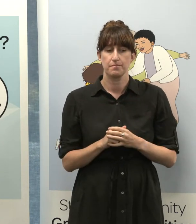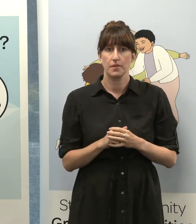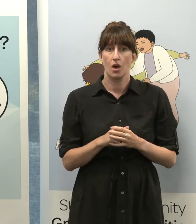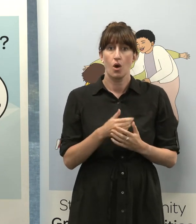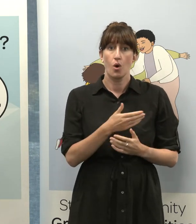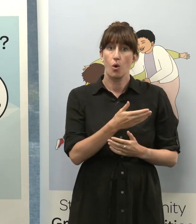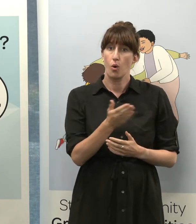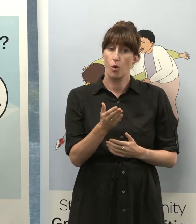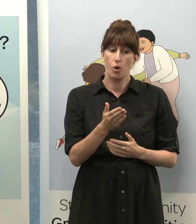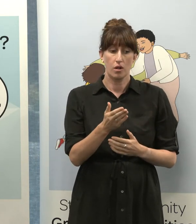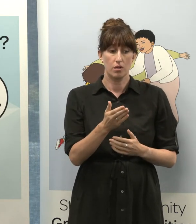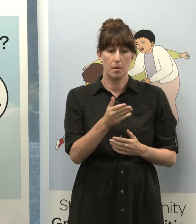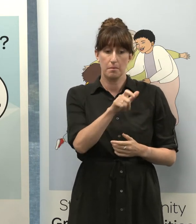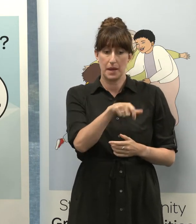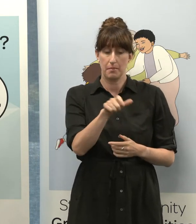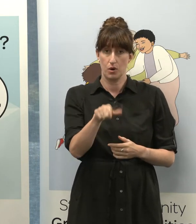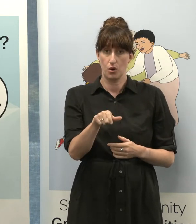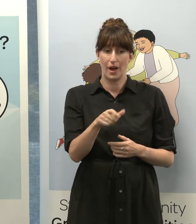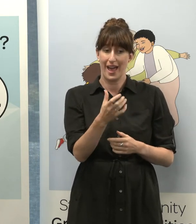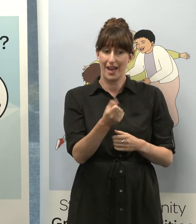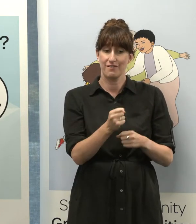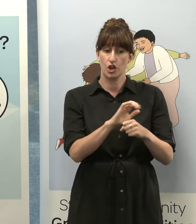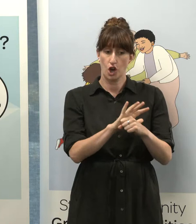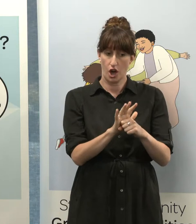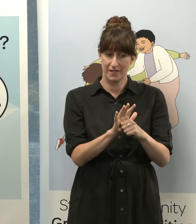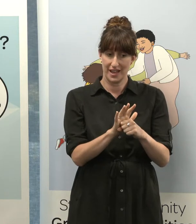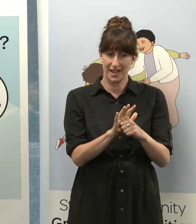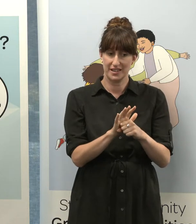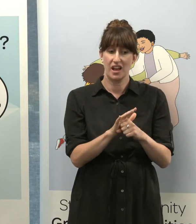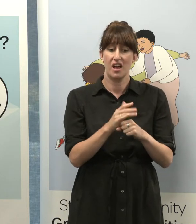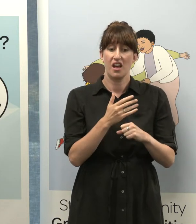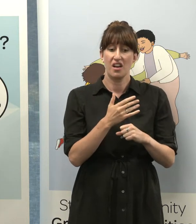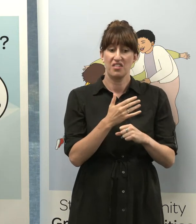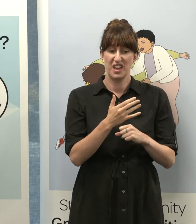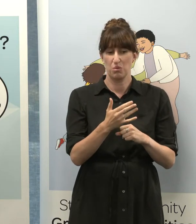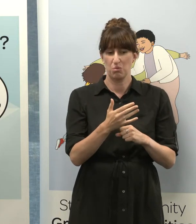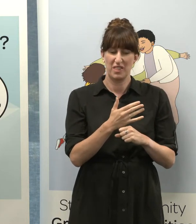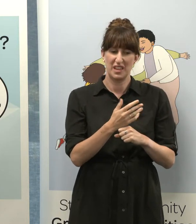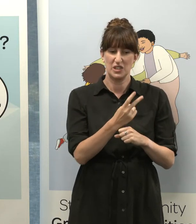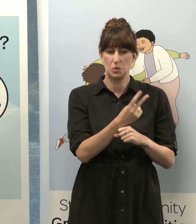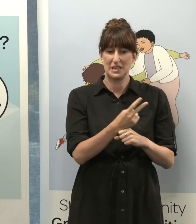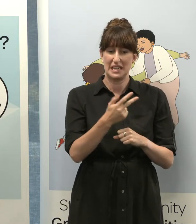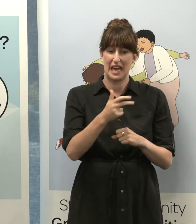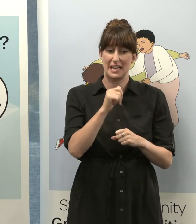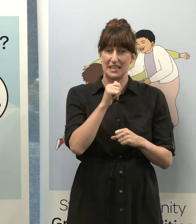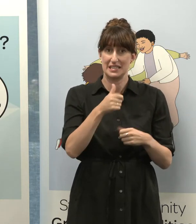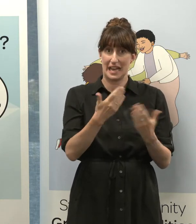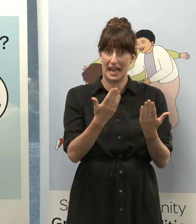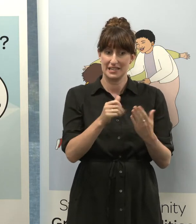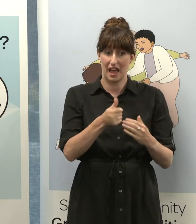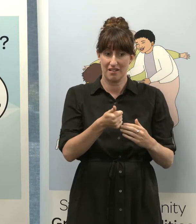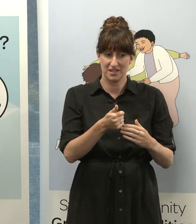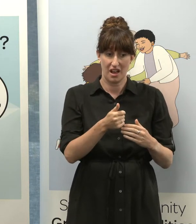sort of dual reporting approac. First we will automatically report all deaths of people who